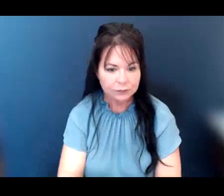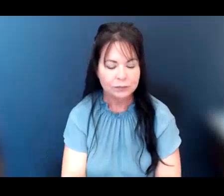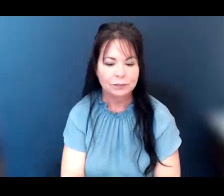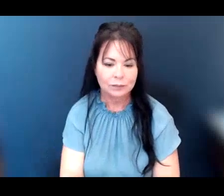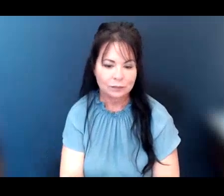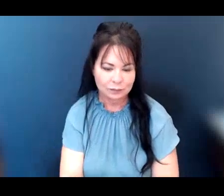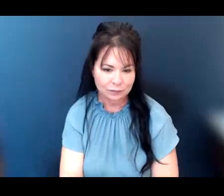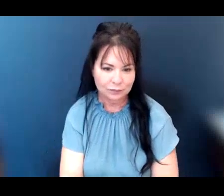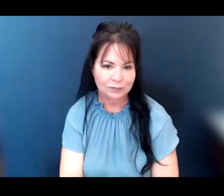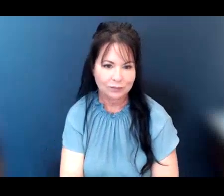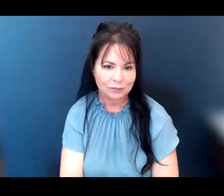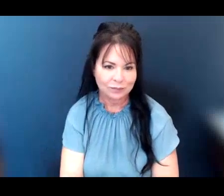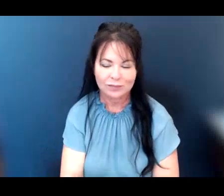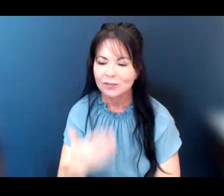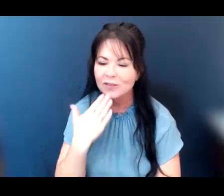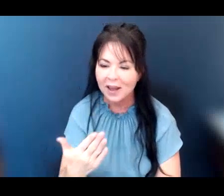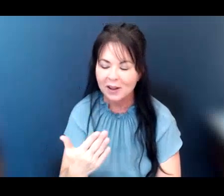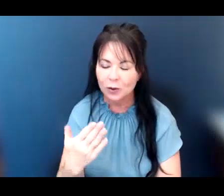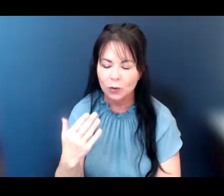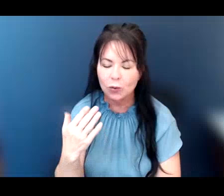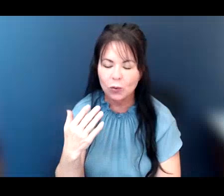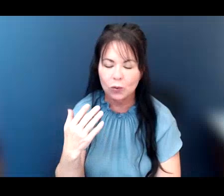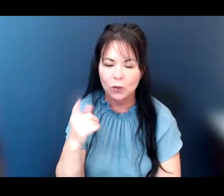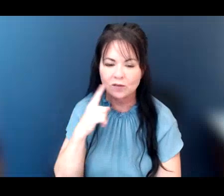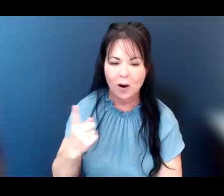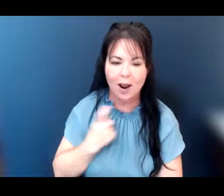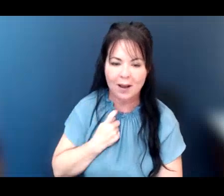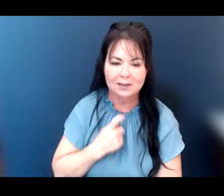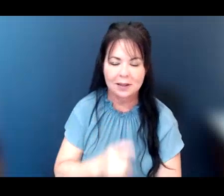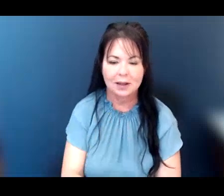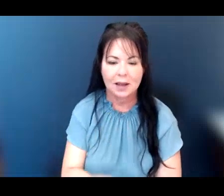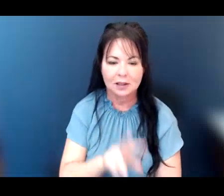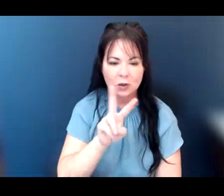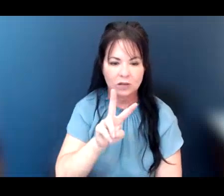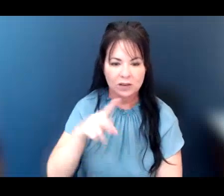Thank you, Zafar, for asking that question. So a VPAT stands for Voluntary Product Accessibility Template.